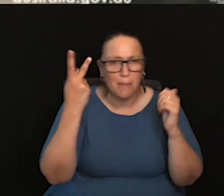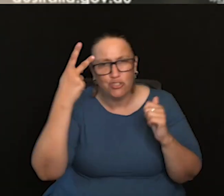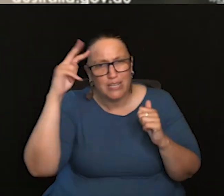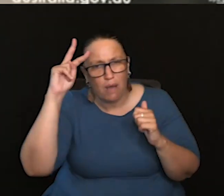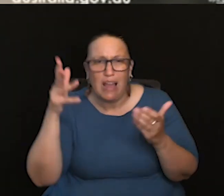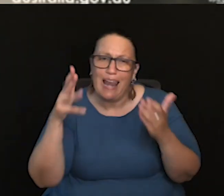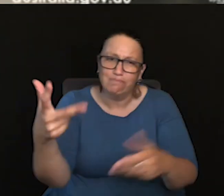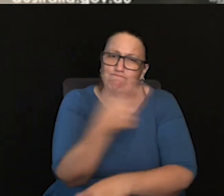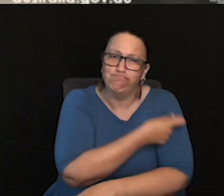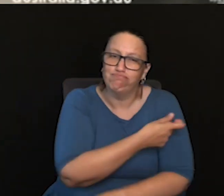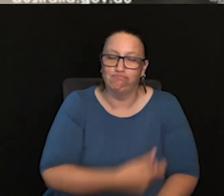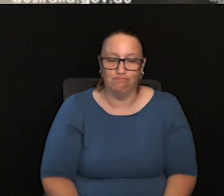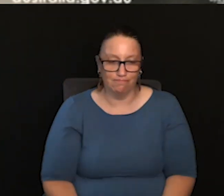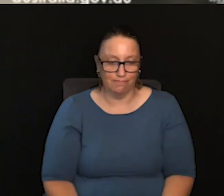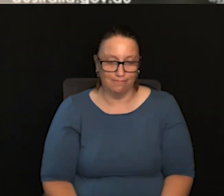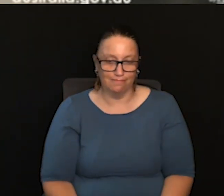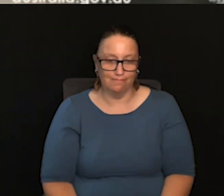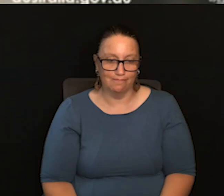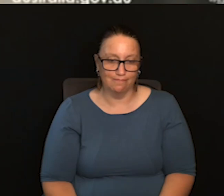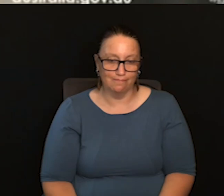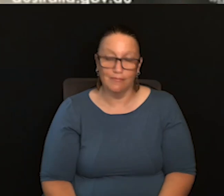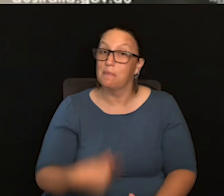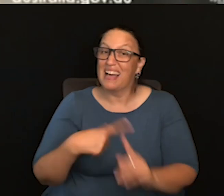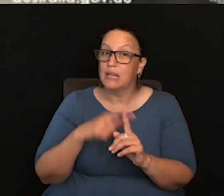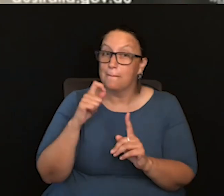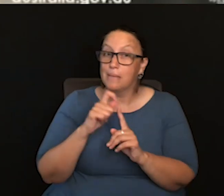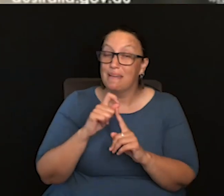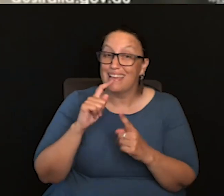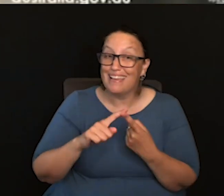and over 100 million units of PPE in aged care.